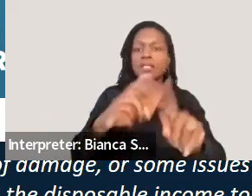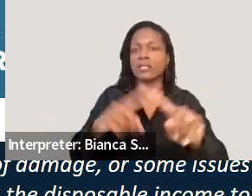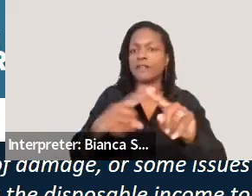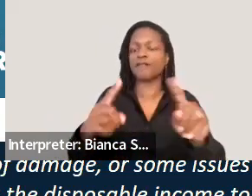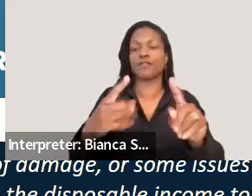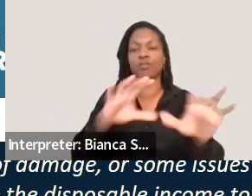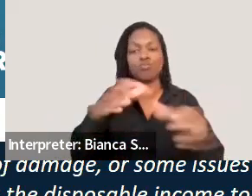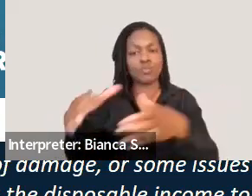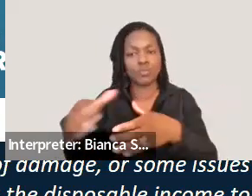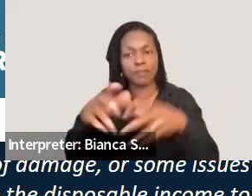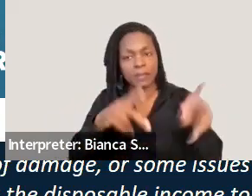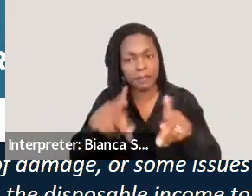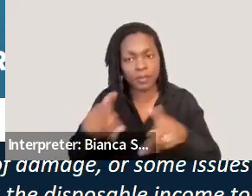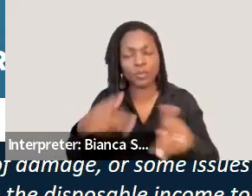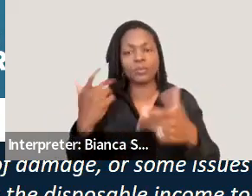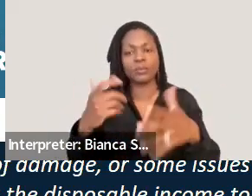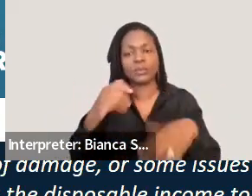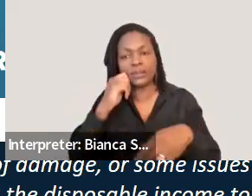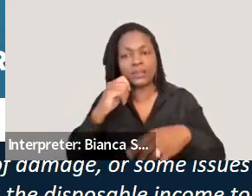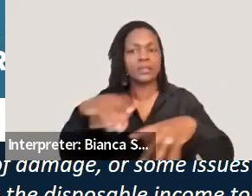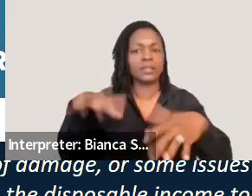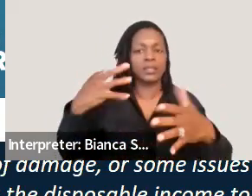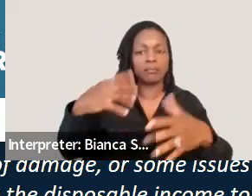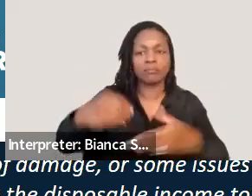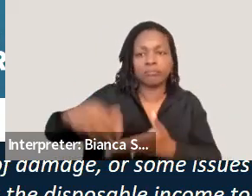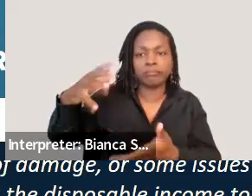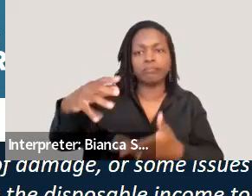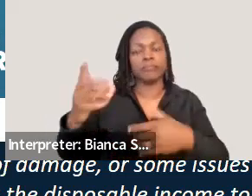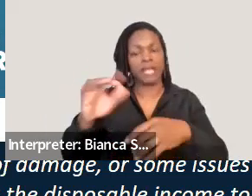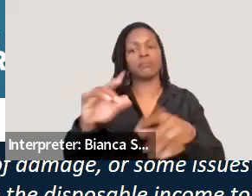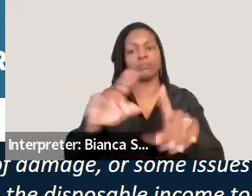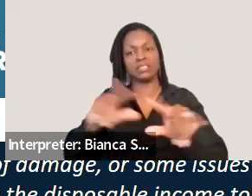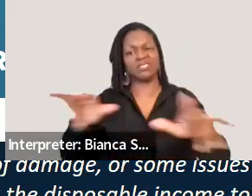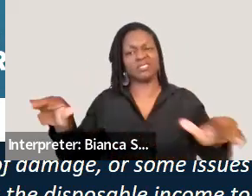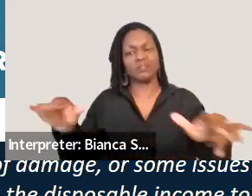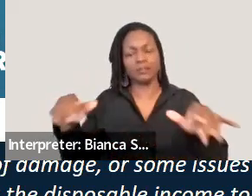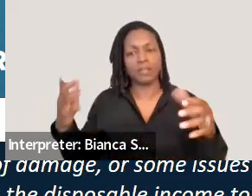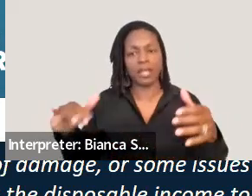To capture their perception about health related. We then compiled. That qualitative data and findings into our show report that can also be found at WWW.